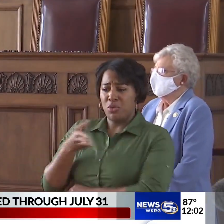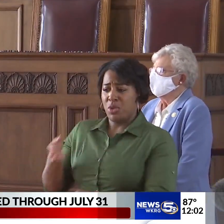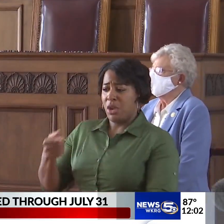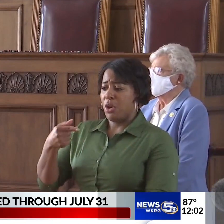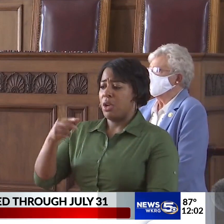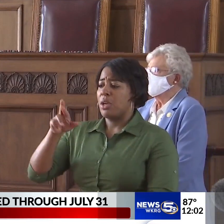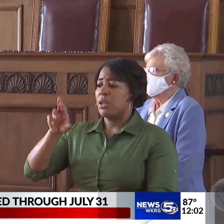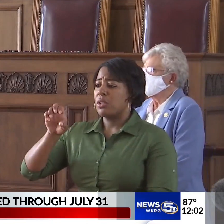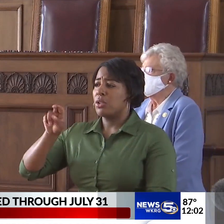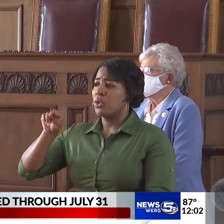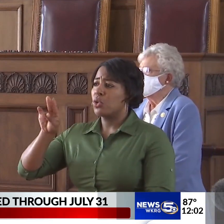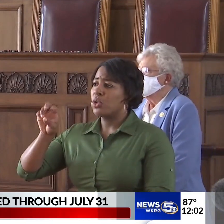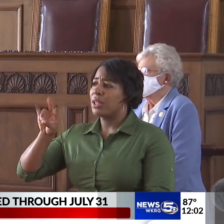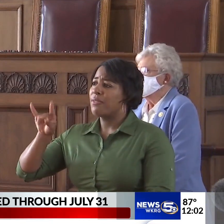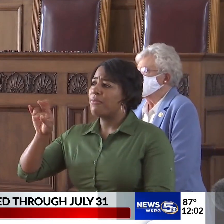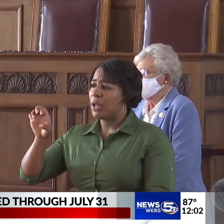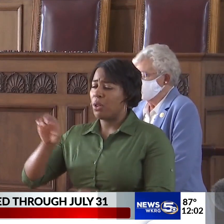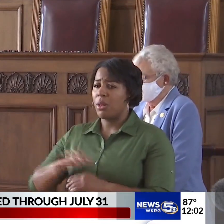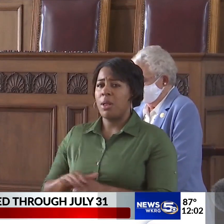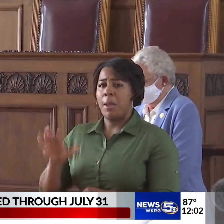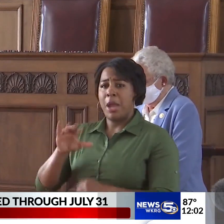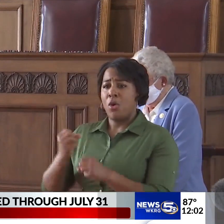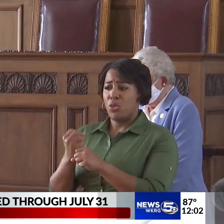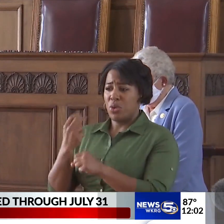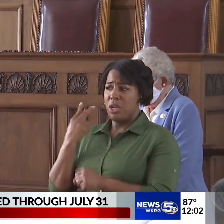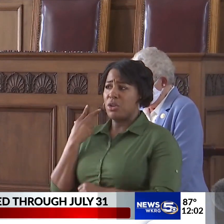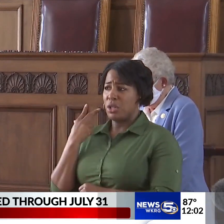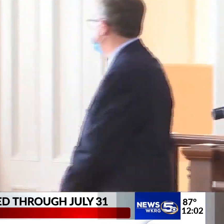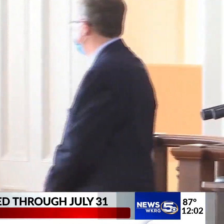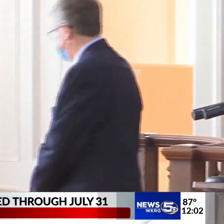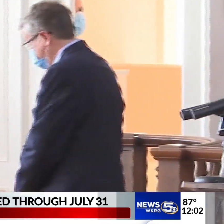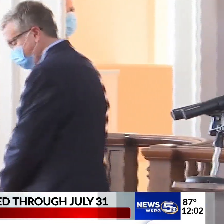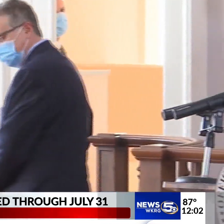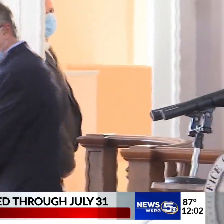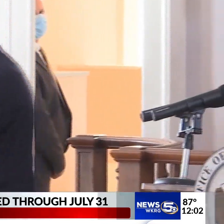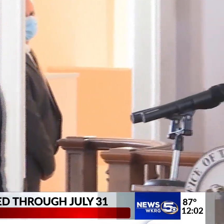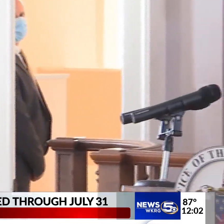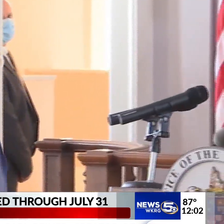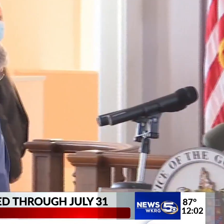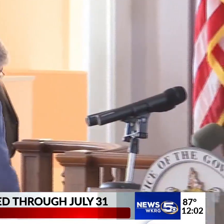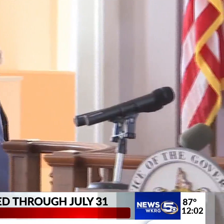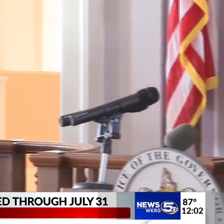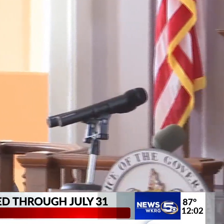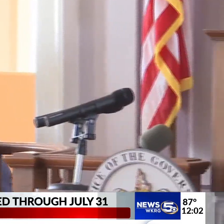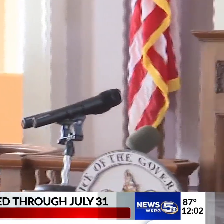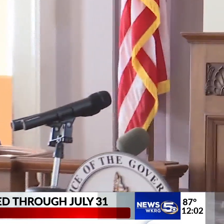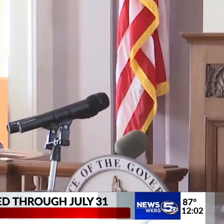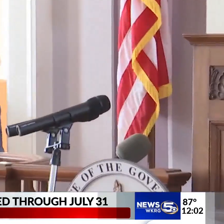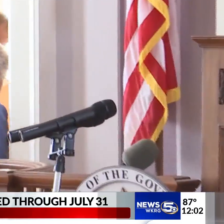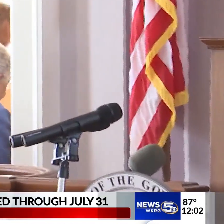MAYOR MCLENDON SAID BOTH HE AND HE'S WIFE AND 90 Y/O MOTHER RECOVERED FROM COVID 19. BUT WHEN PRESSED ON WHY WE